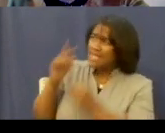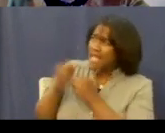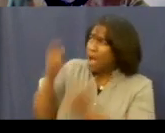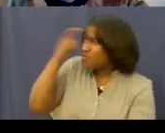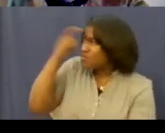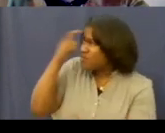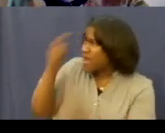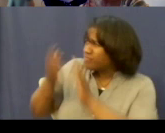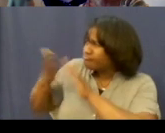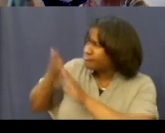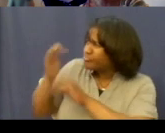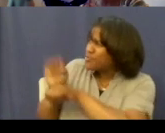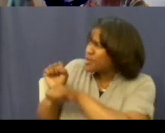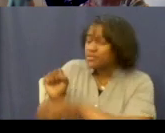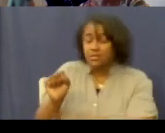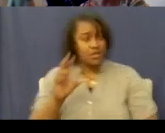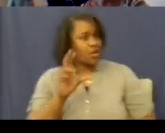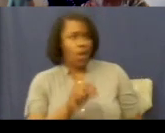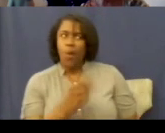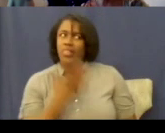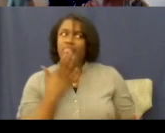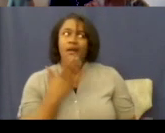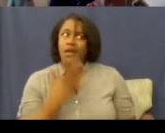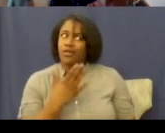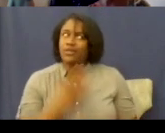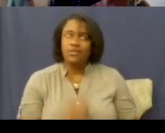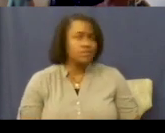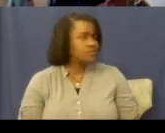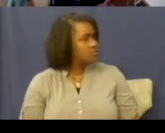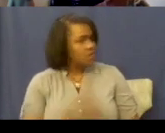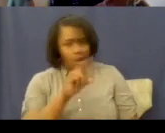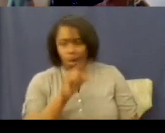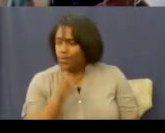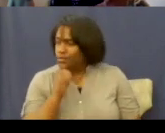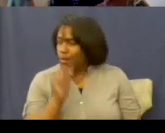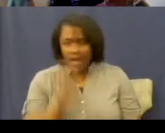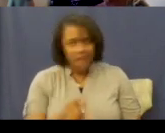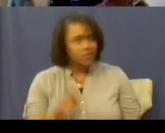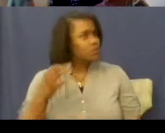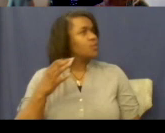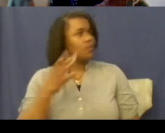Now, we have lots of tools that help us understand